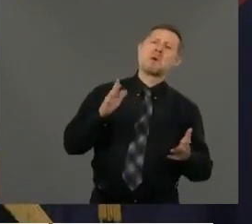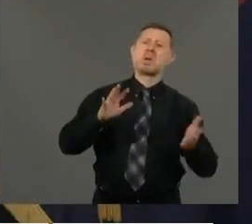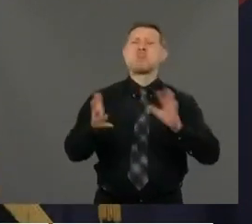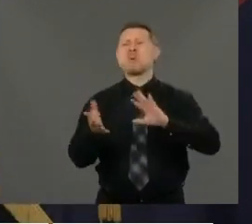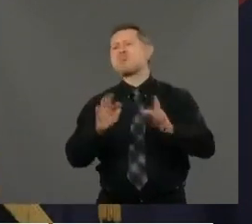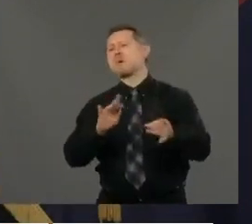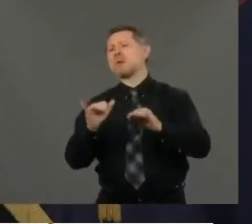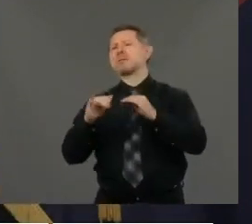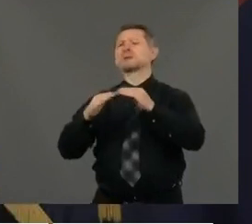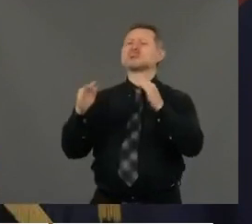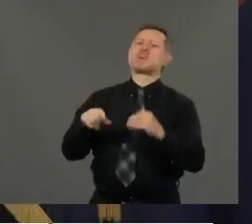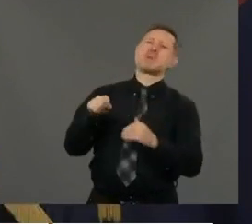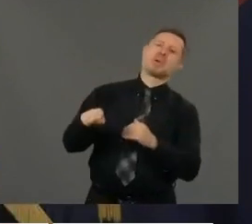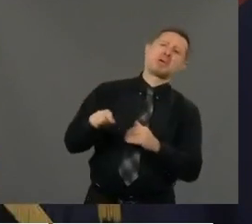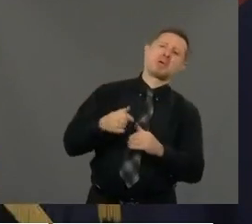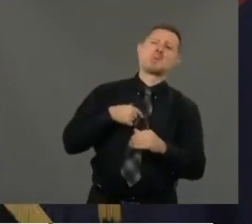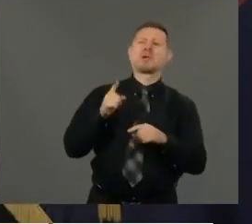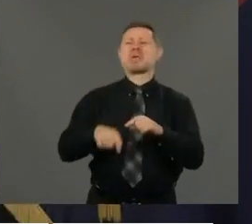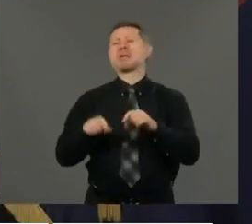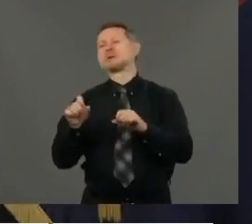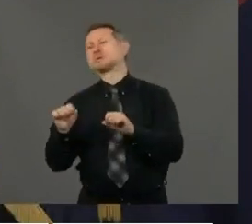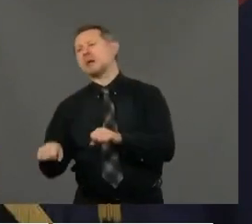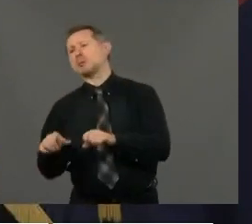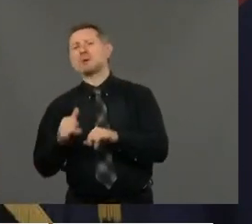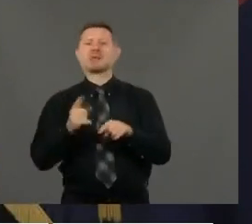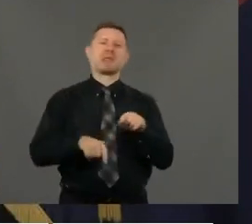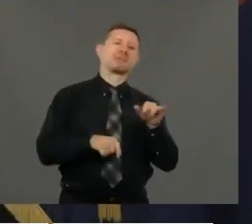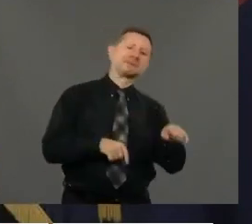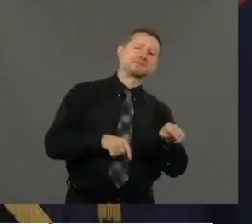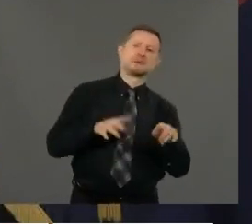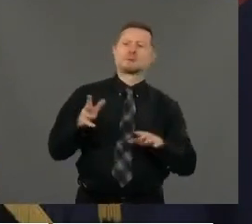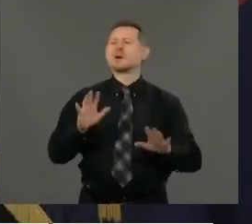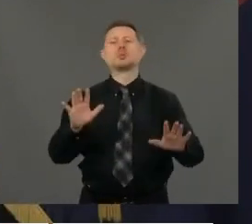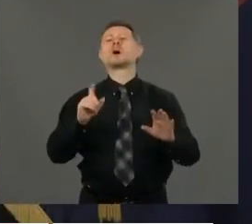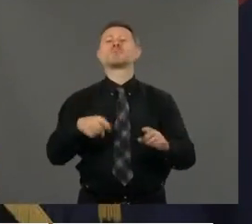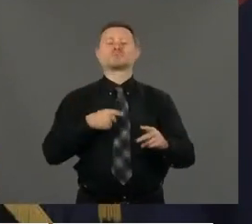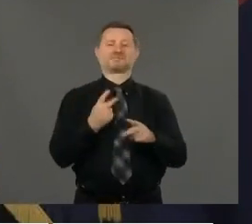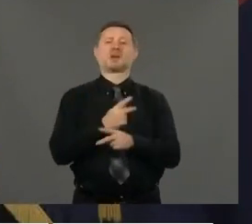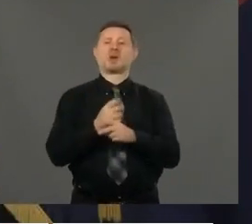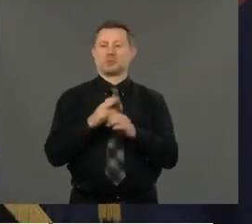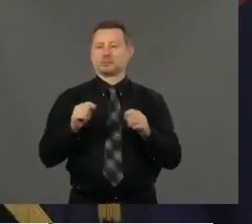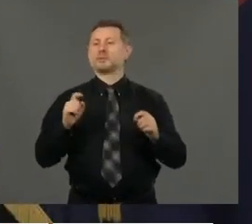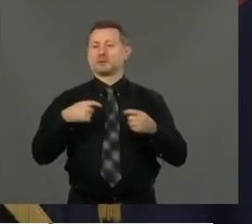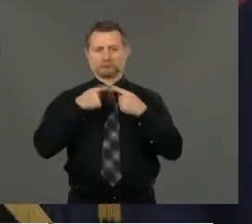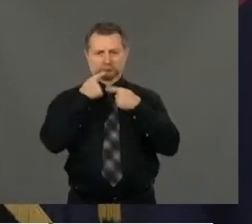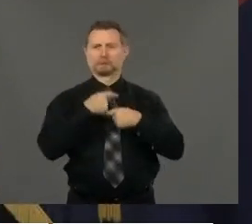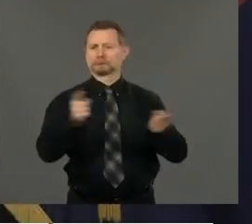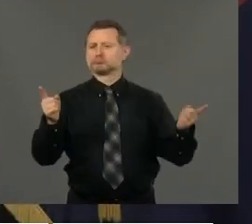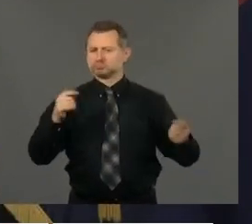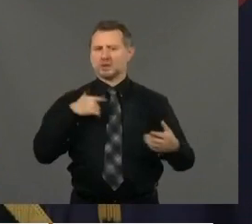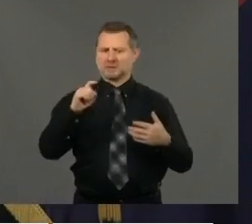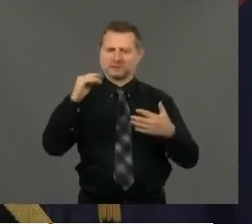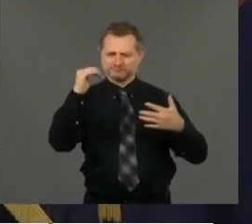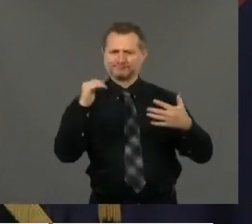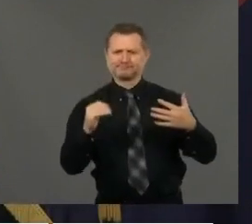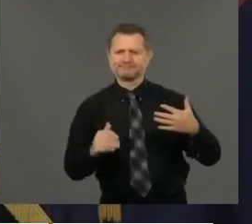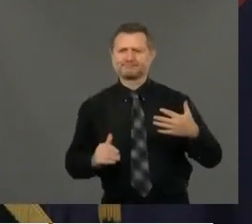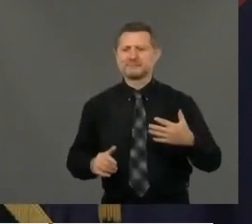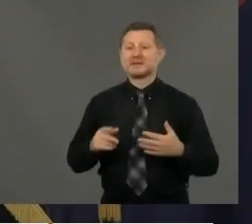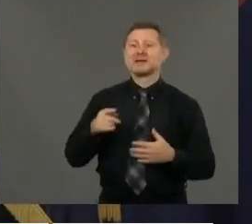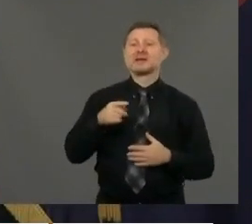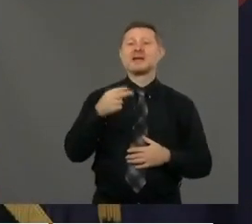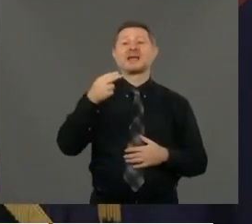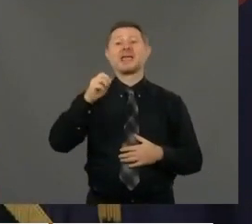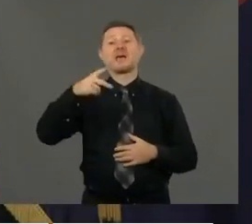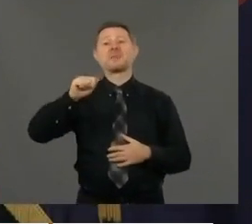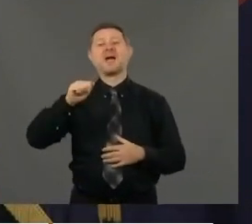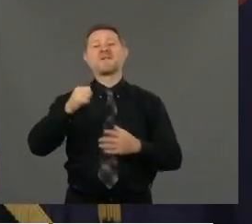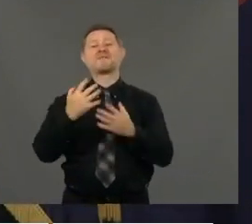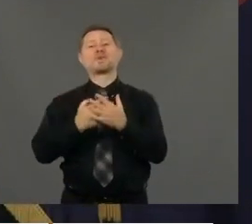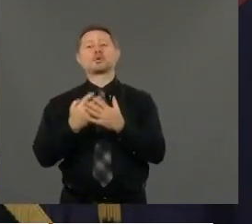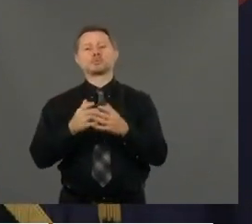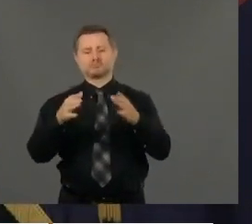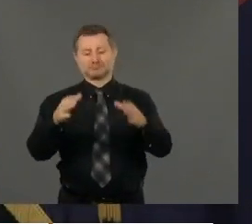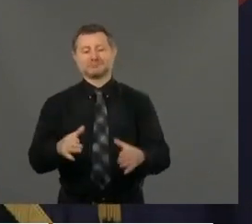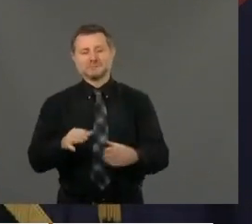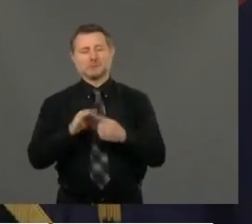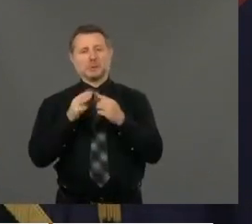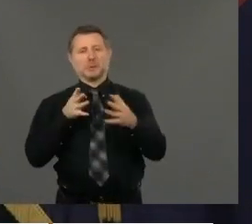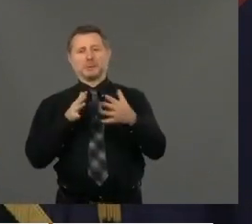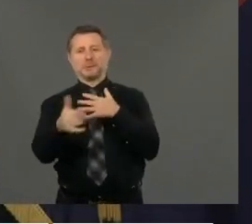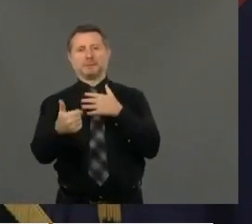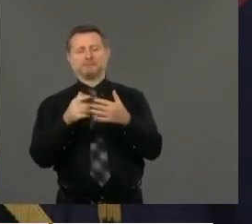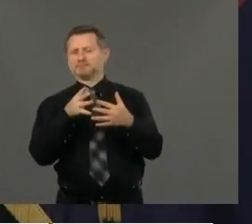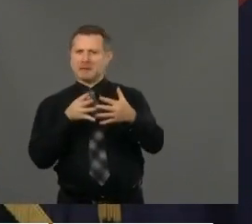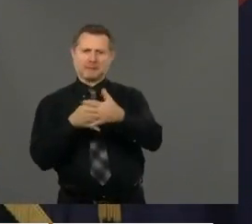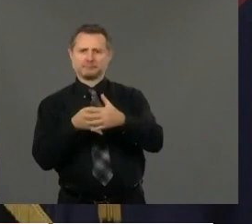WOW, WHY AREN'T YOU USING IT?